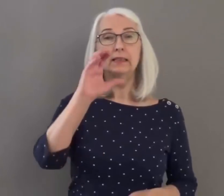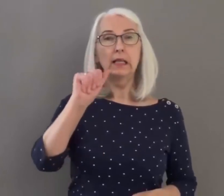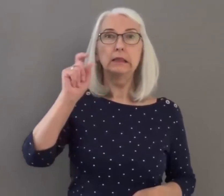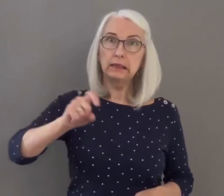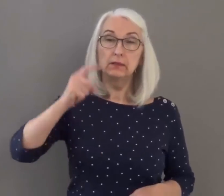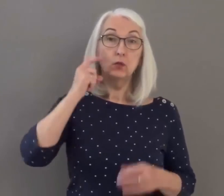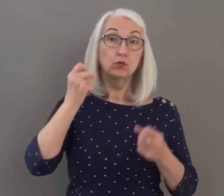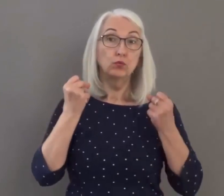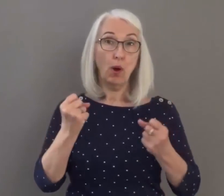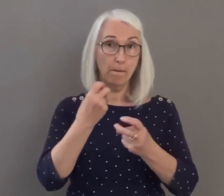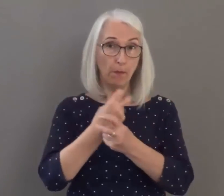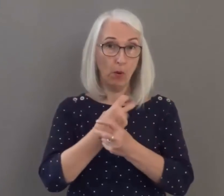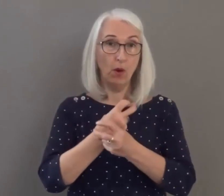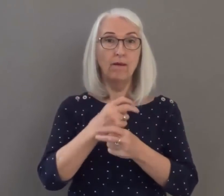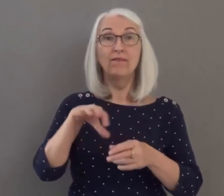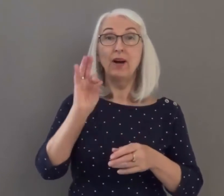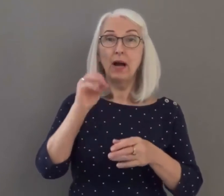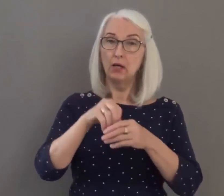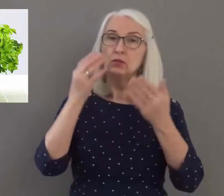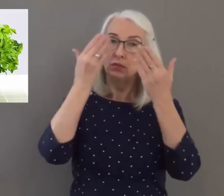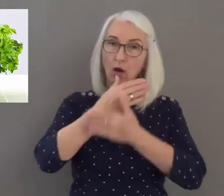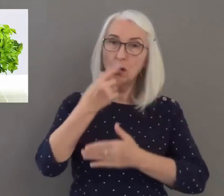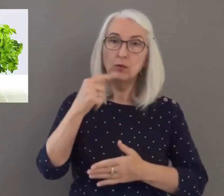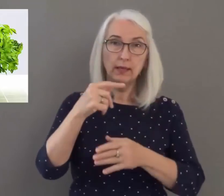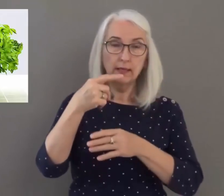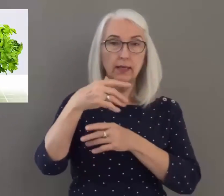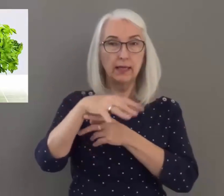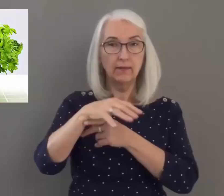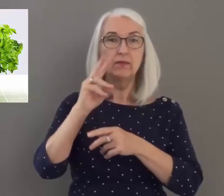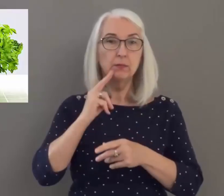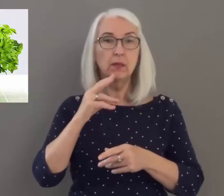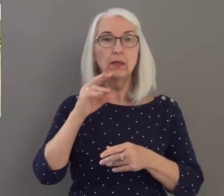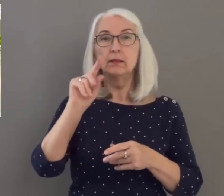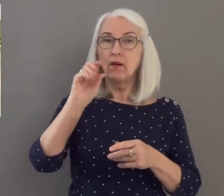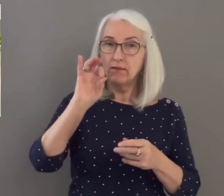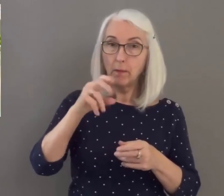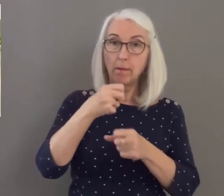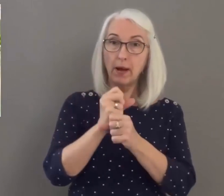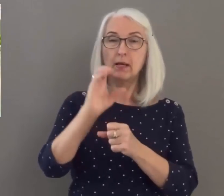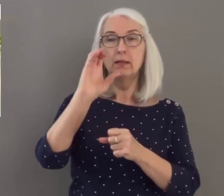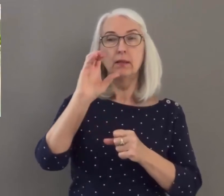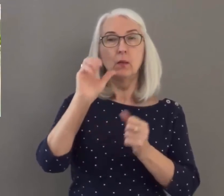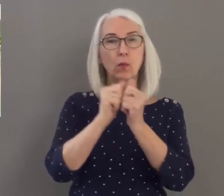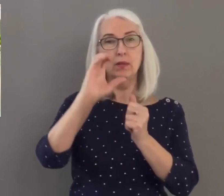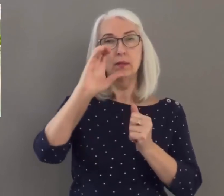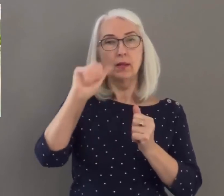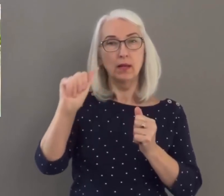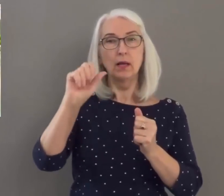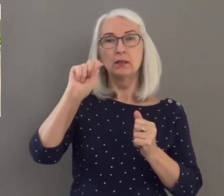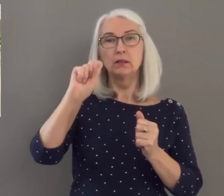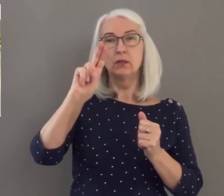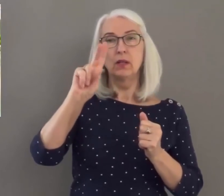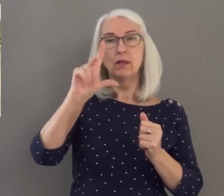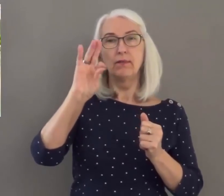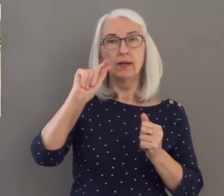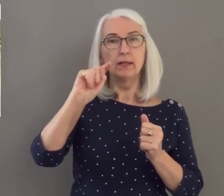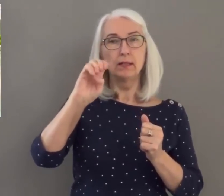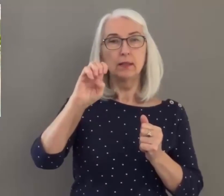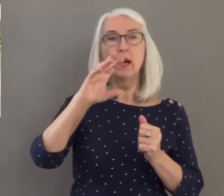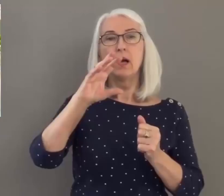Calcium, needed for strong bones, is found in dark green leafy vegetables, tofu made with calcium sulfate,